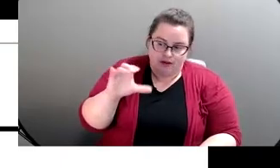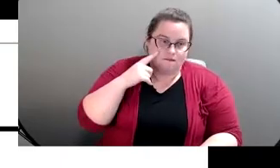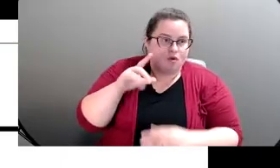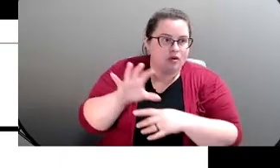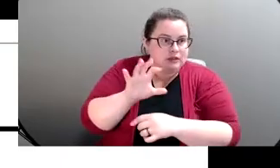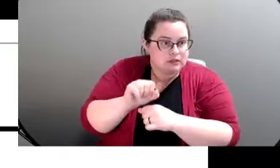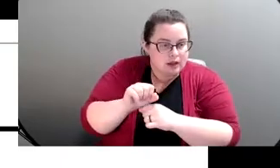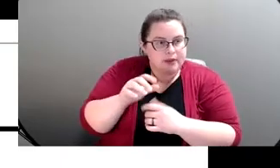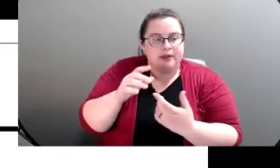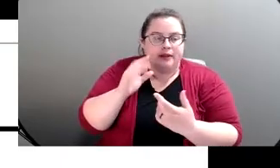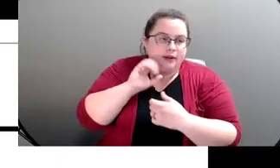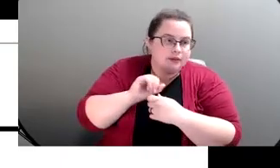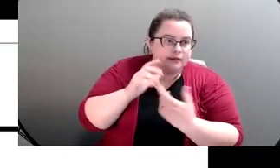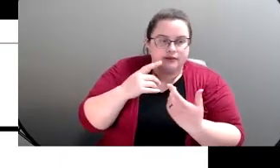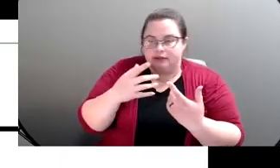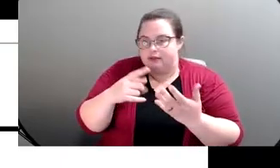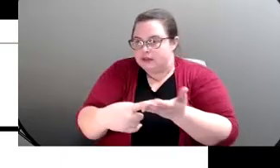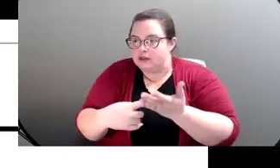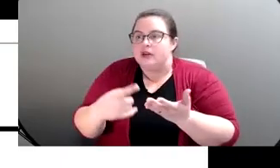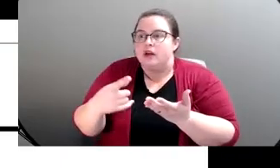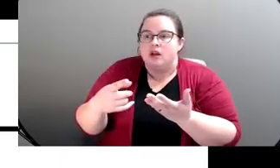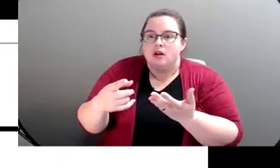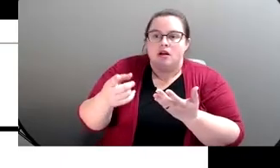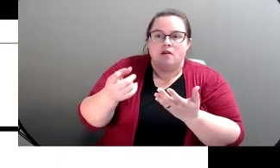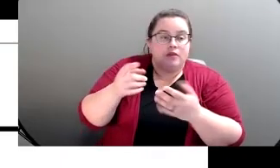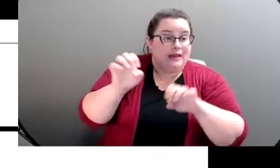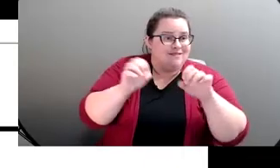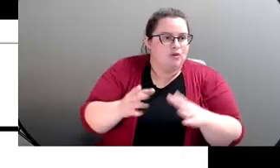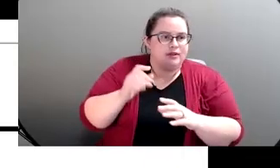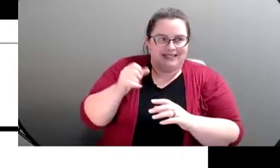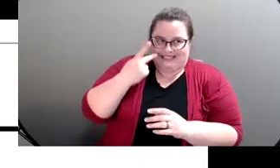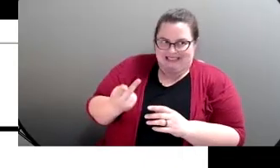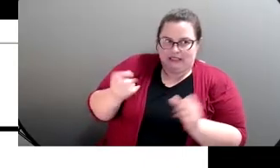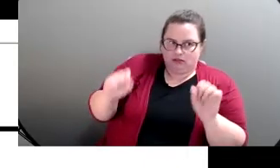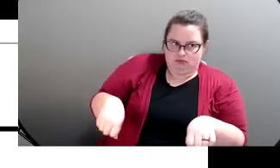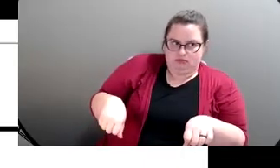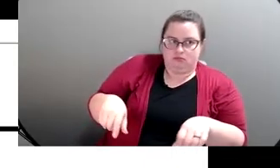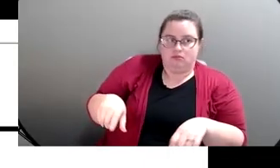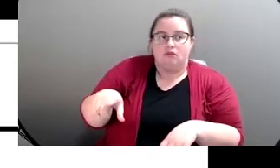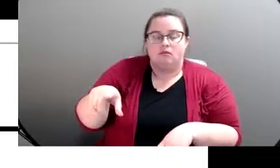the evaluators are able to see these as well. And,